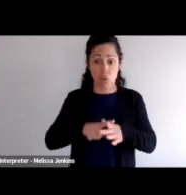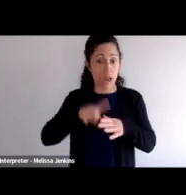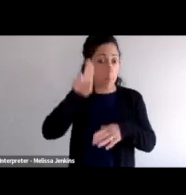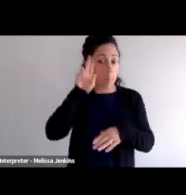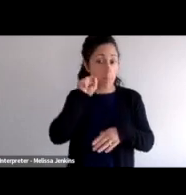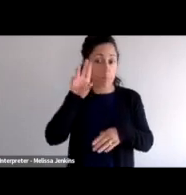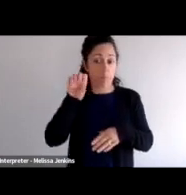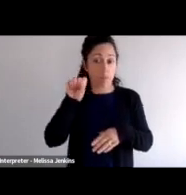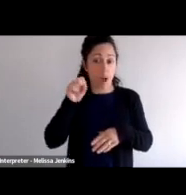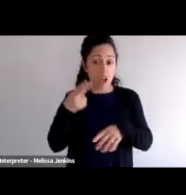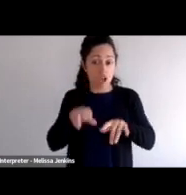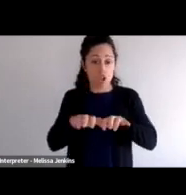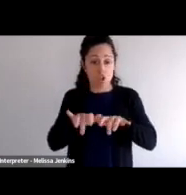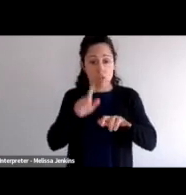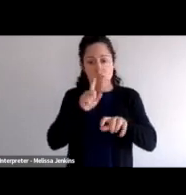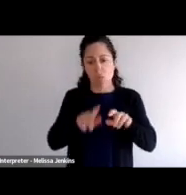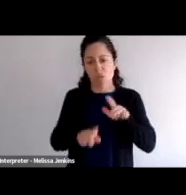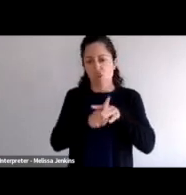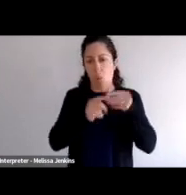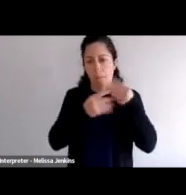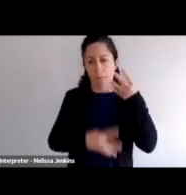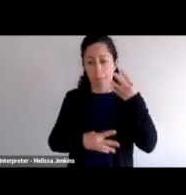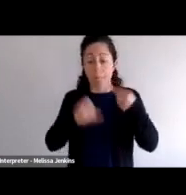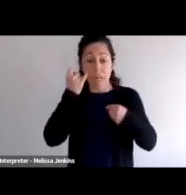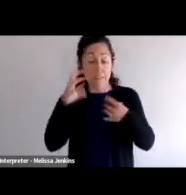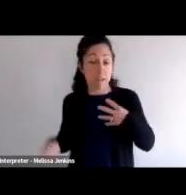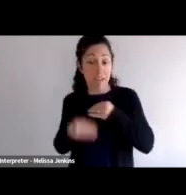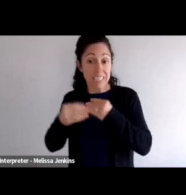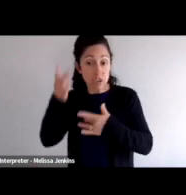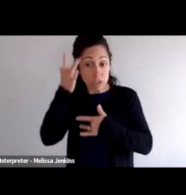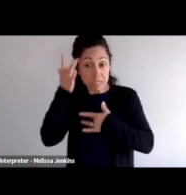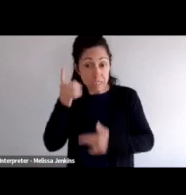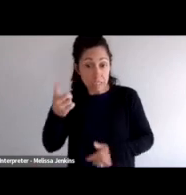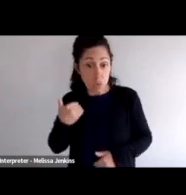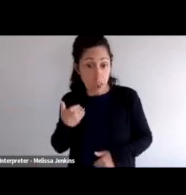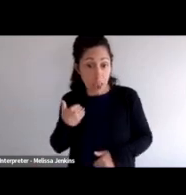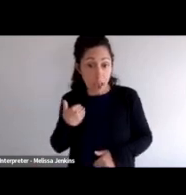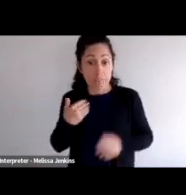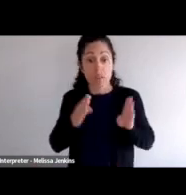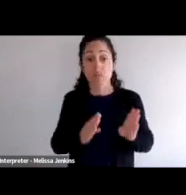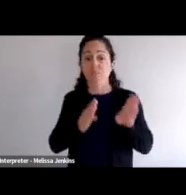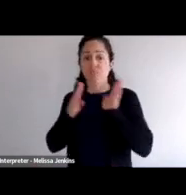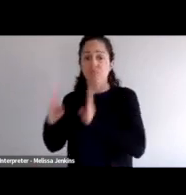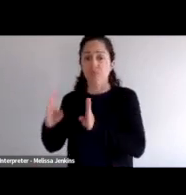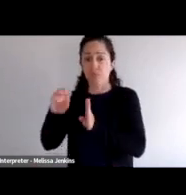if you happen to have another disease go ahead and click on other and you can tape, excuse me,